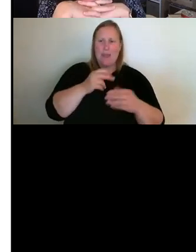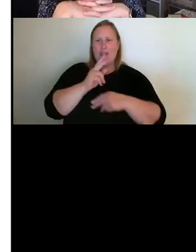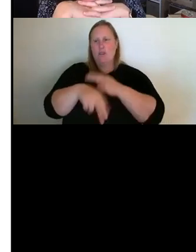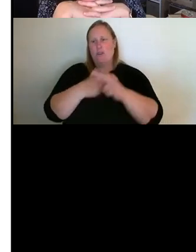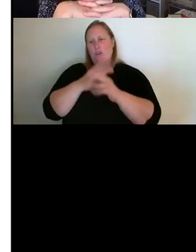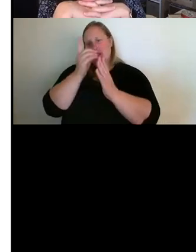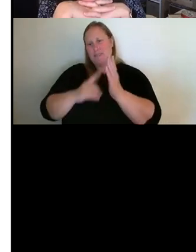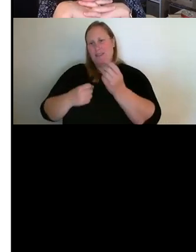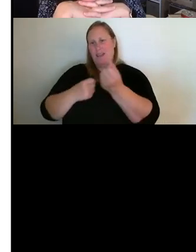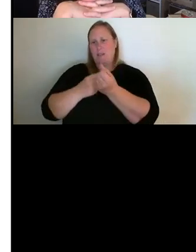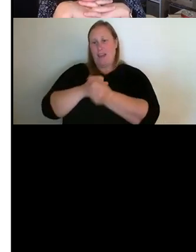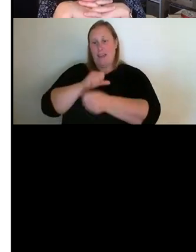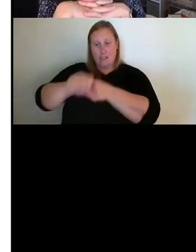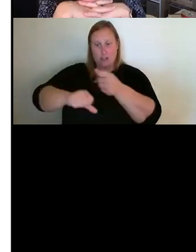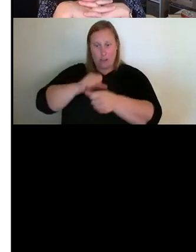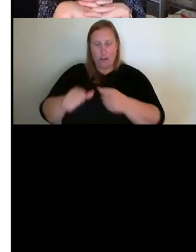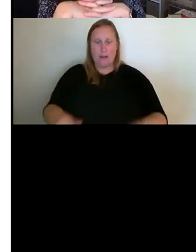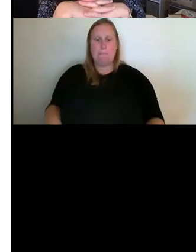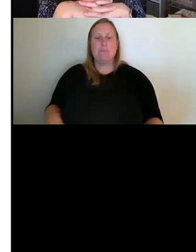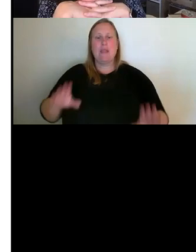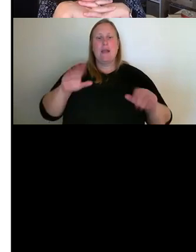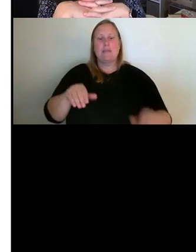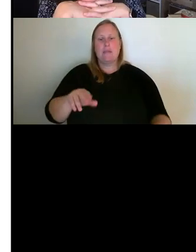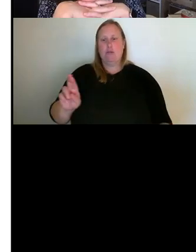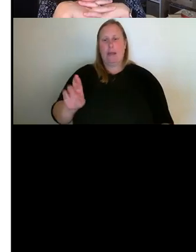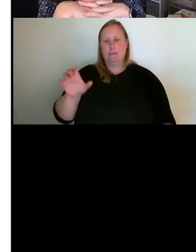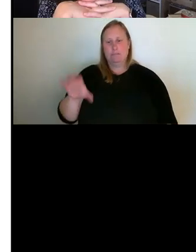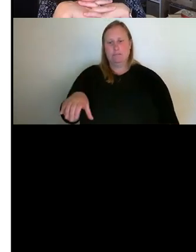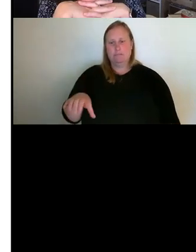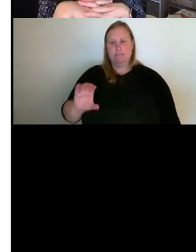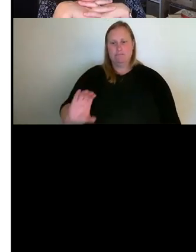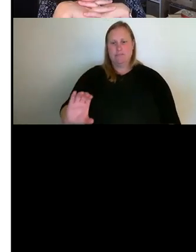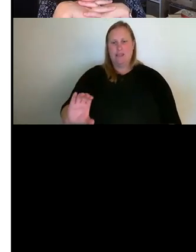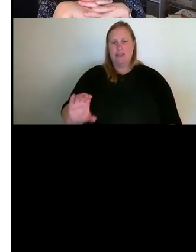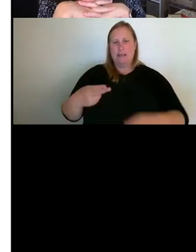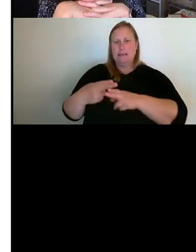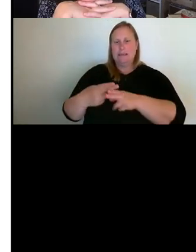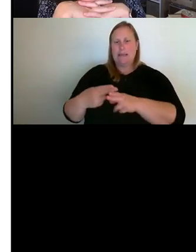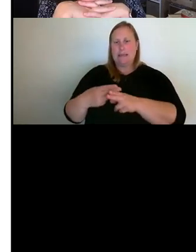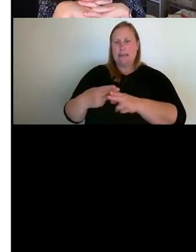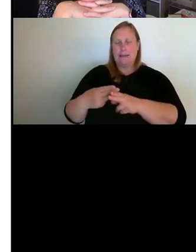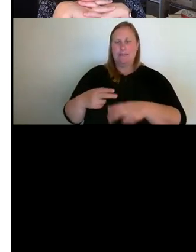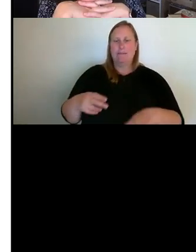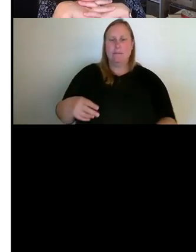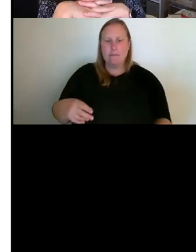amplify each other. The bottom one is two sentences -- the first